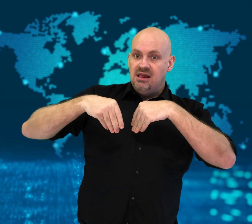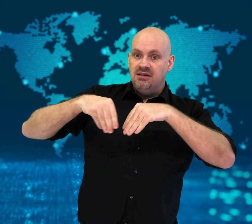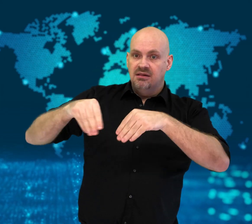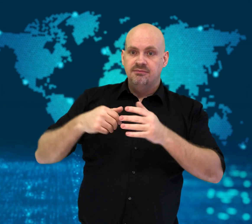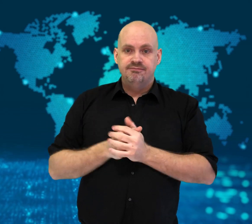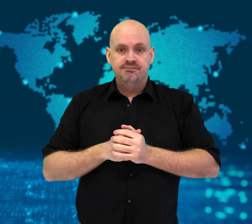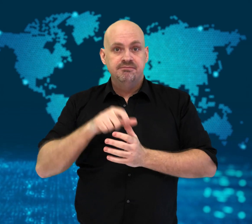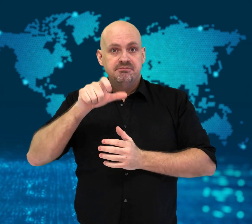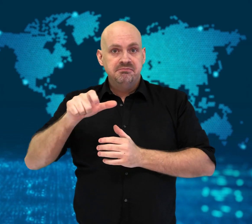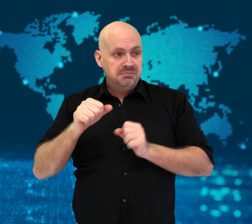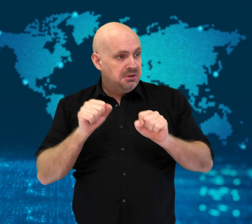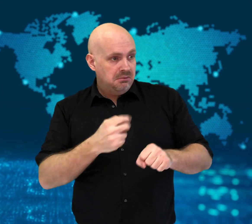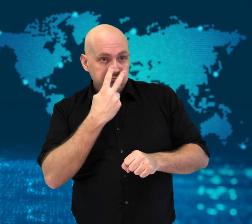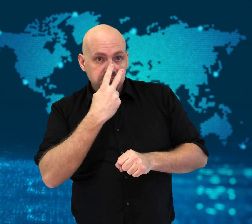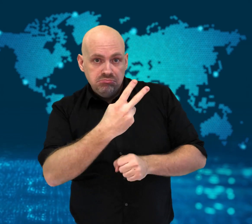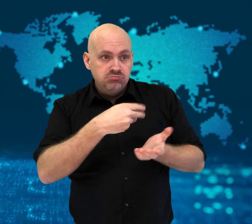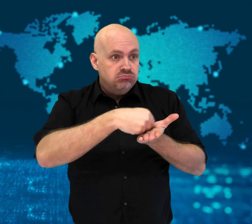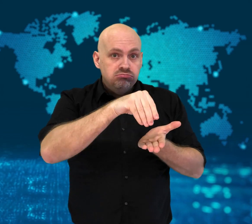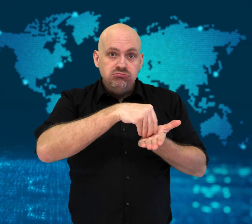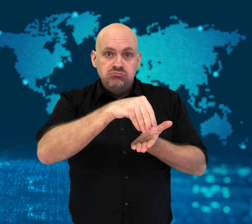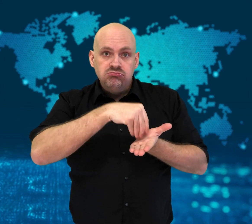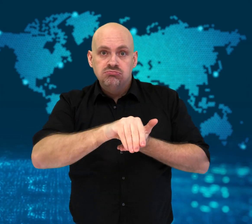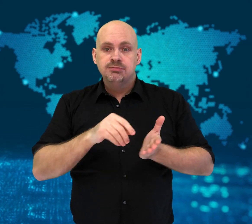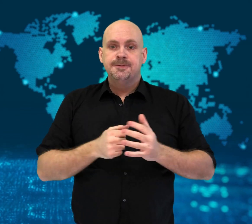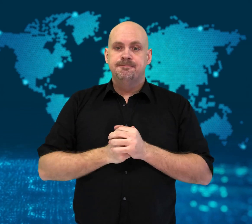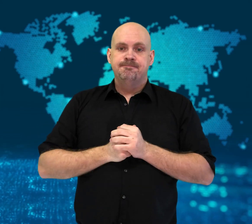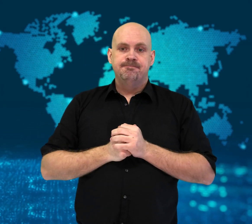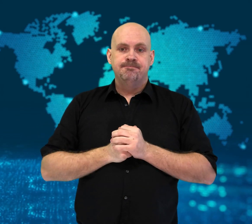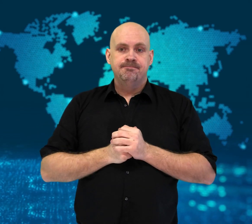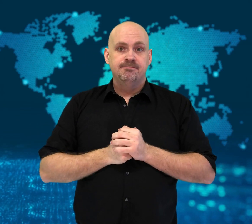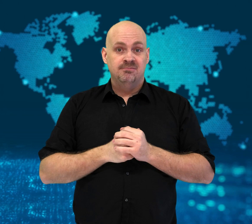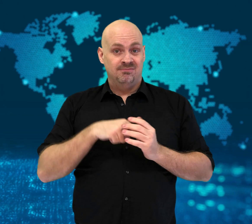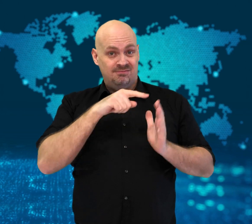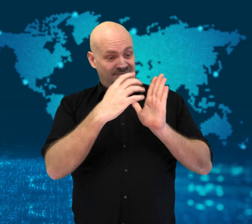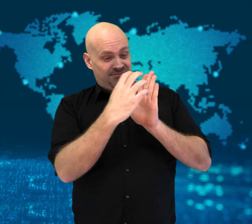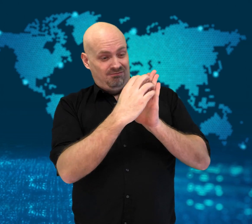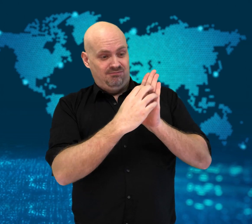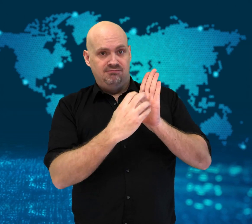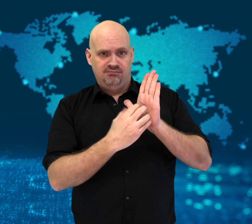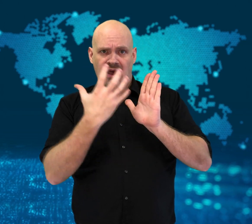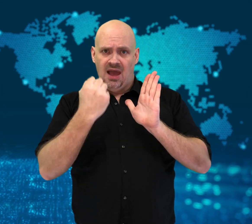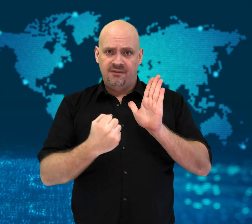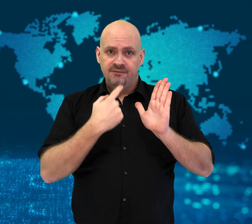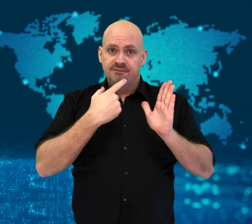where people can advertise items they are selling.